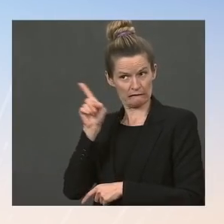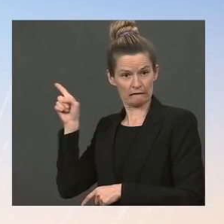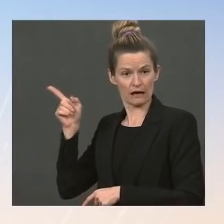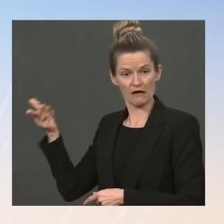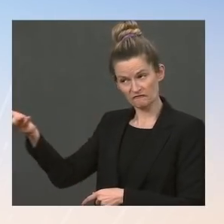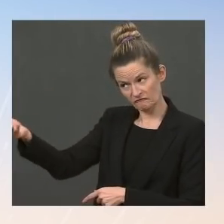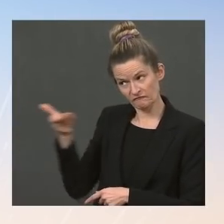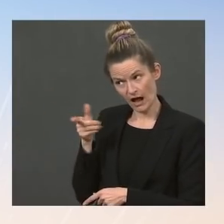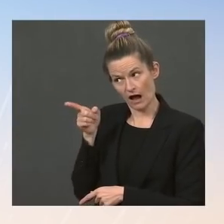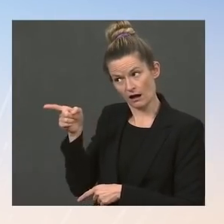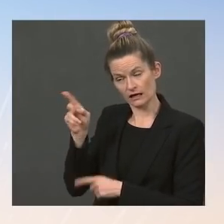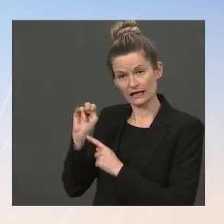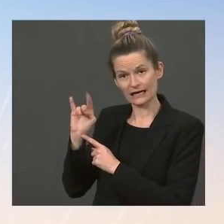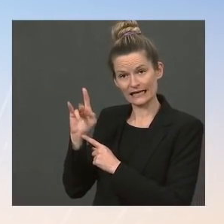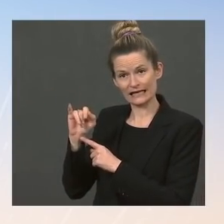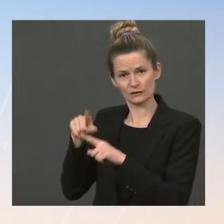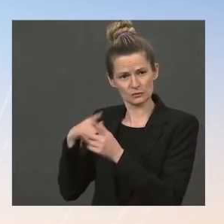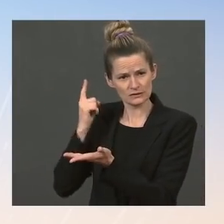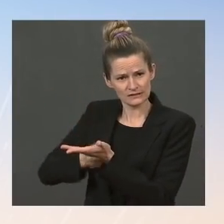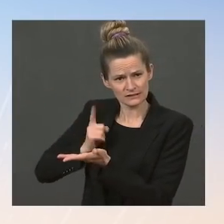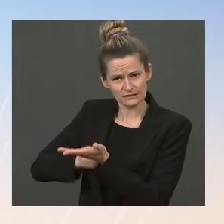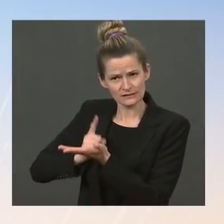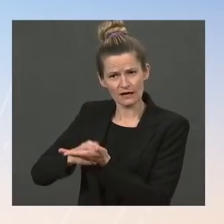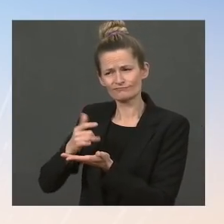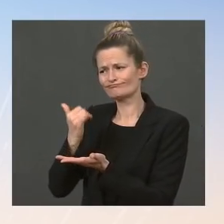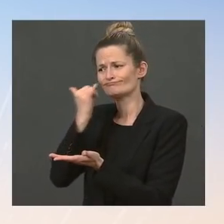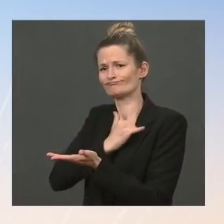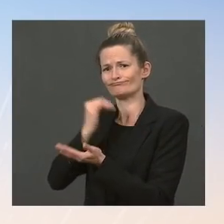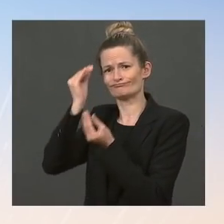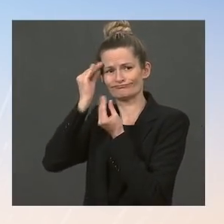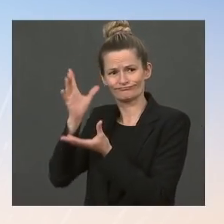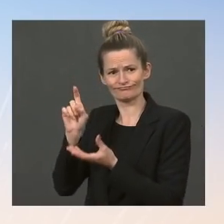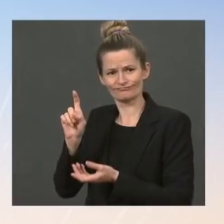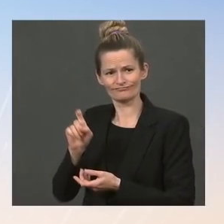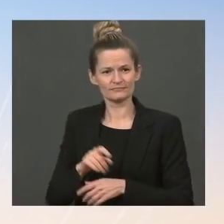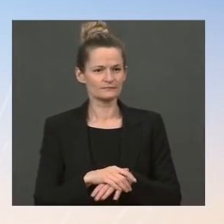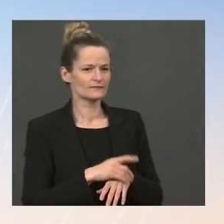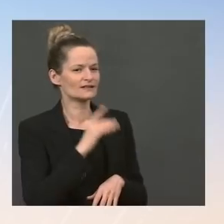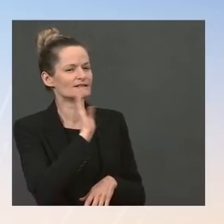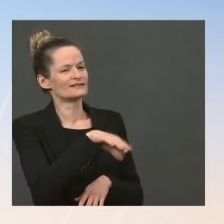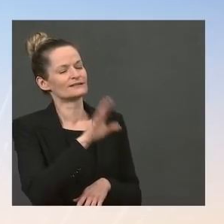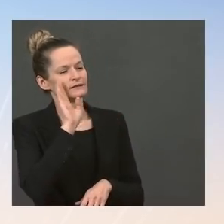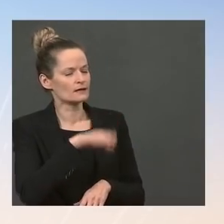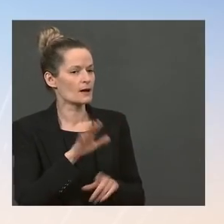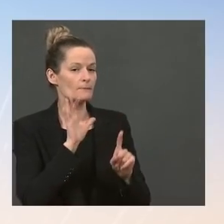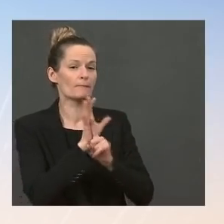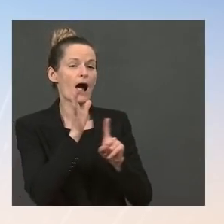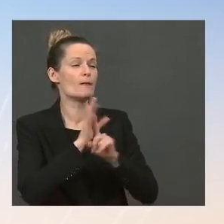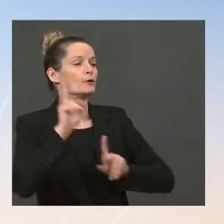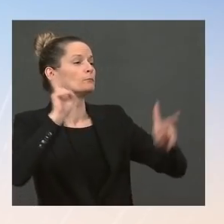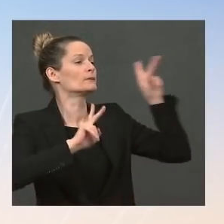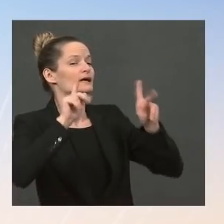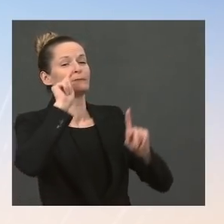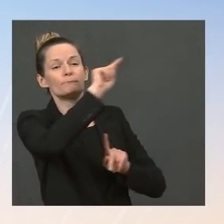with people who have big public platforms or profiles. Some of them we talk about; some of them are here; some of them you don't even know about